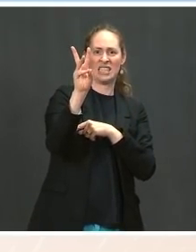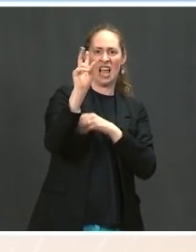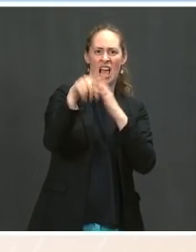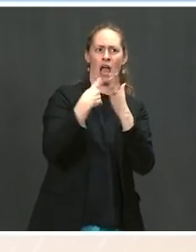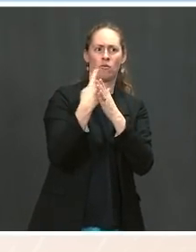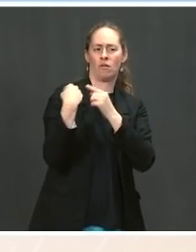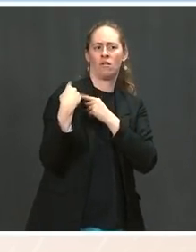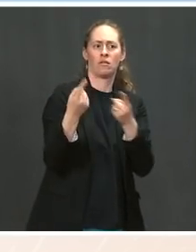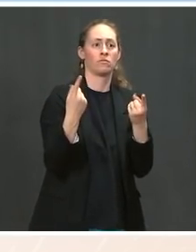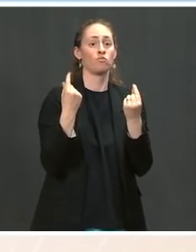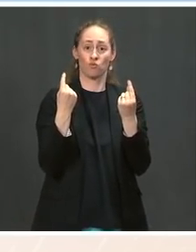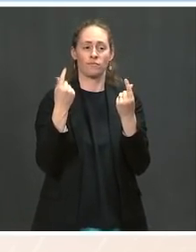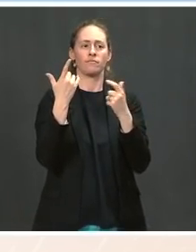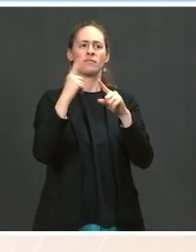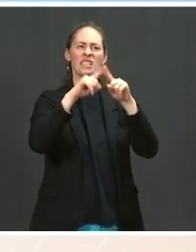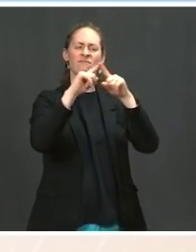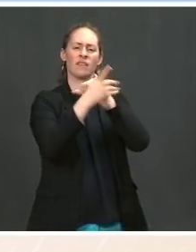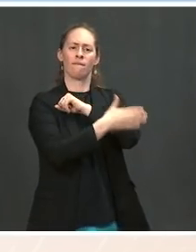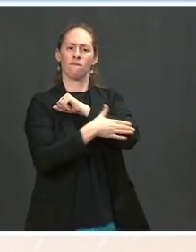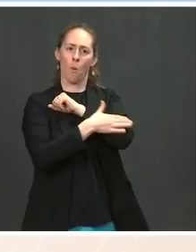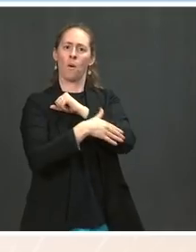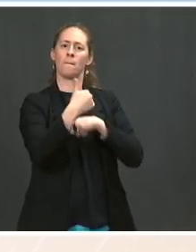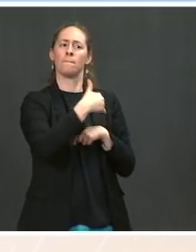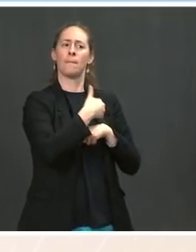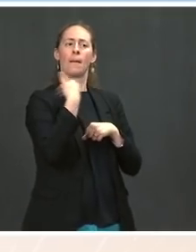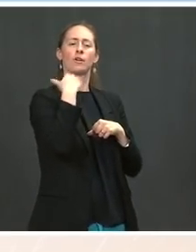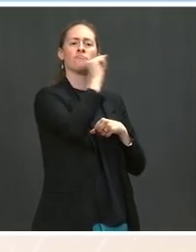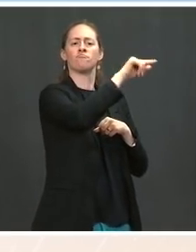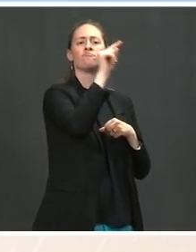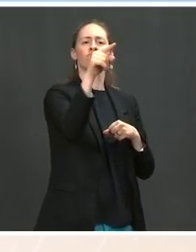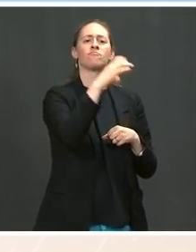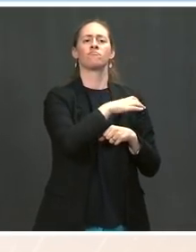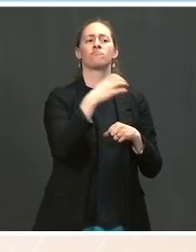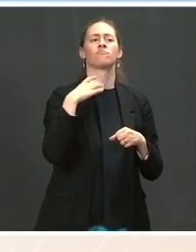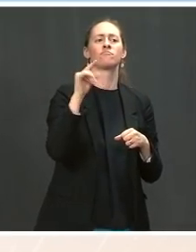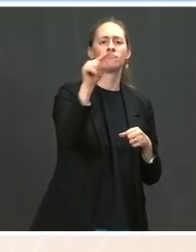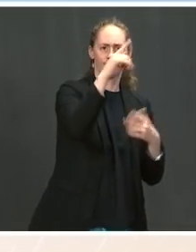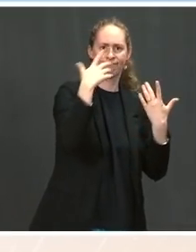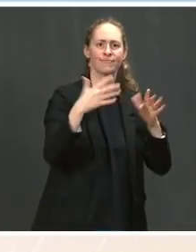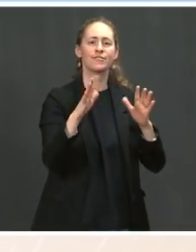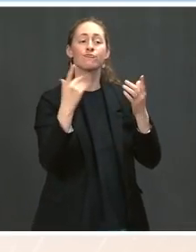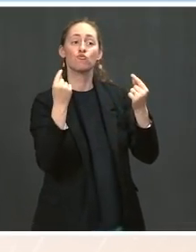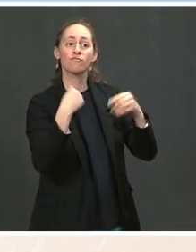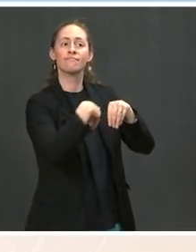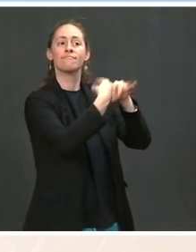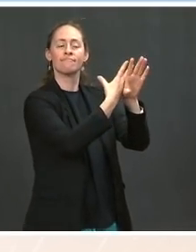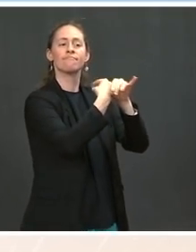allies, partners, and regional countries -- that includes calls -- not all with the President, although he has made a number of calls --